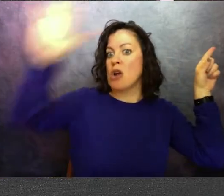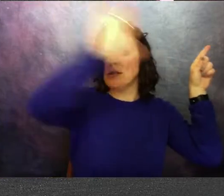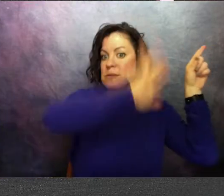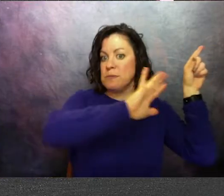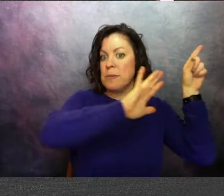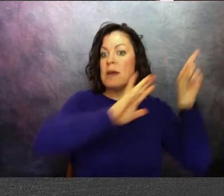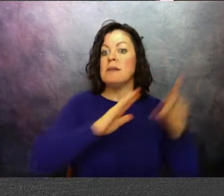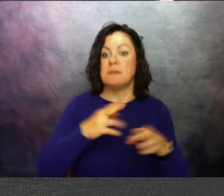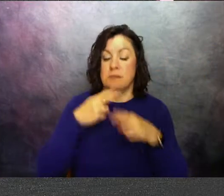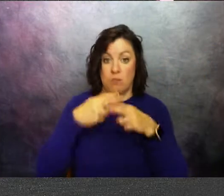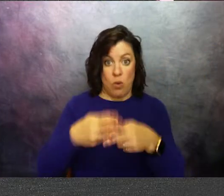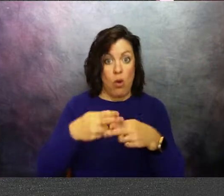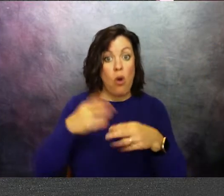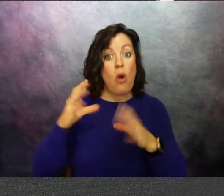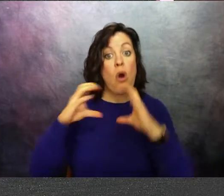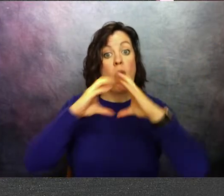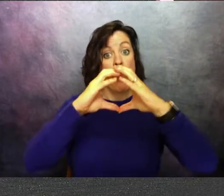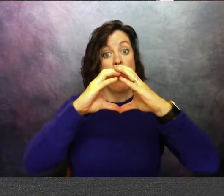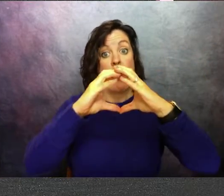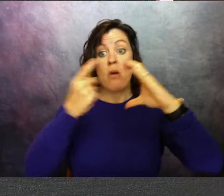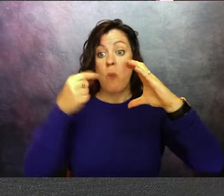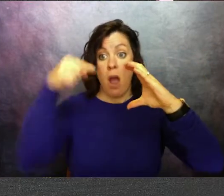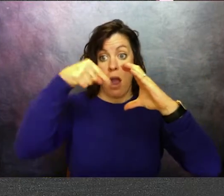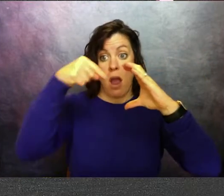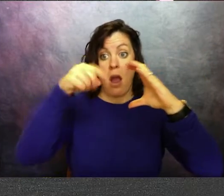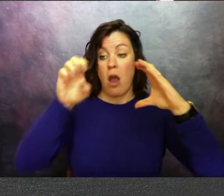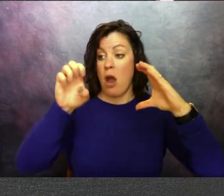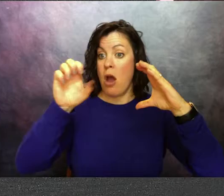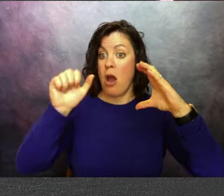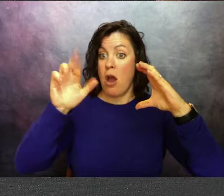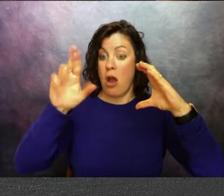Earth is our planet. - That's right. Yeah. You can see earth.